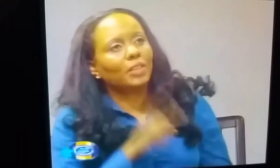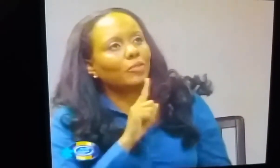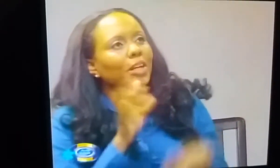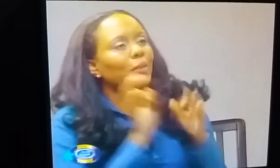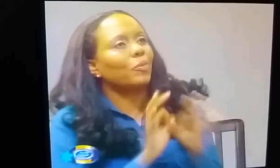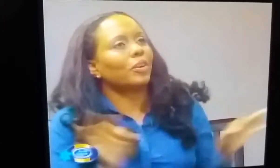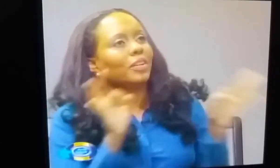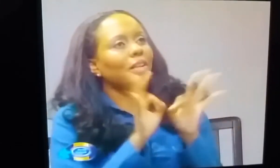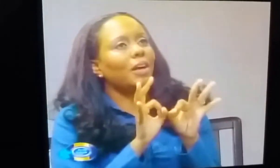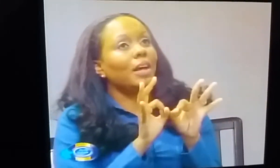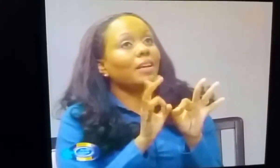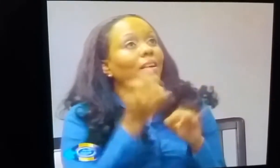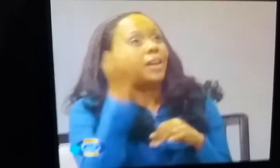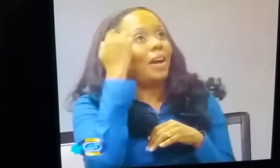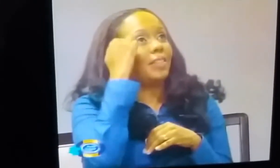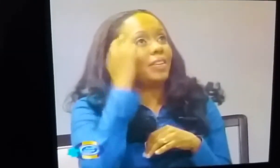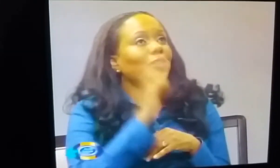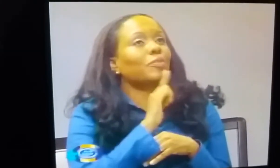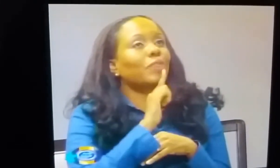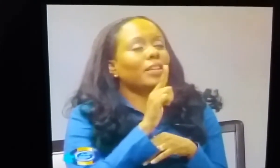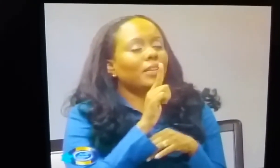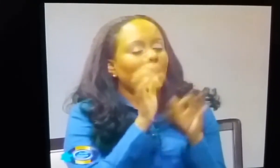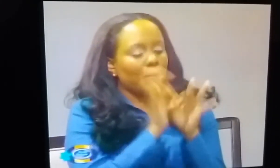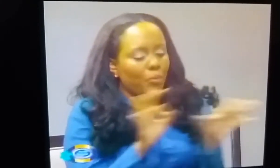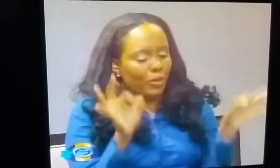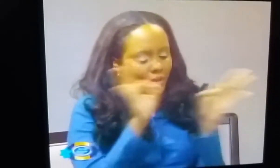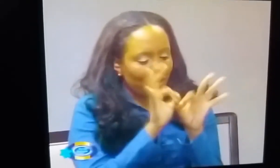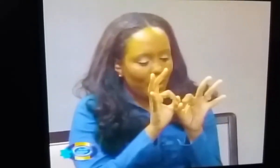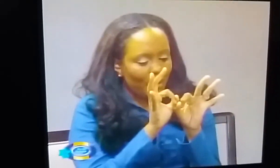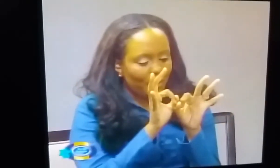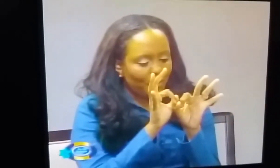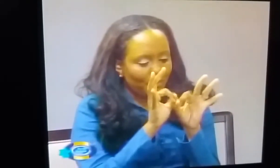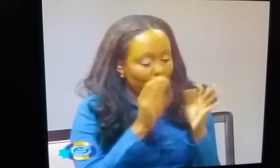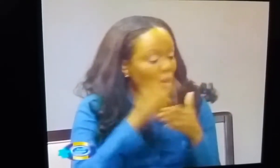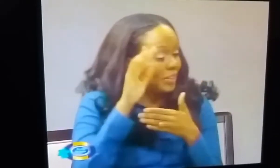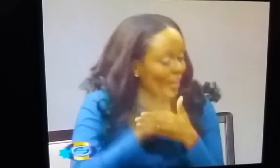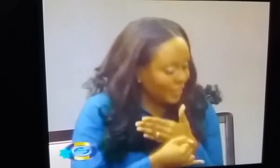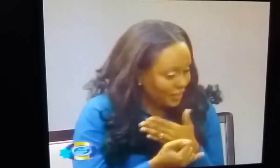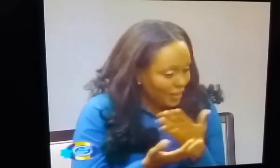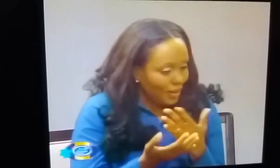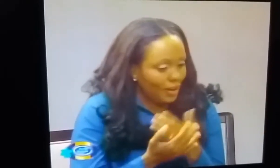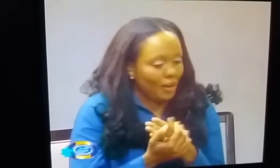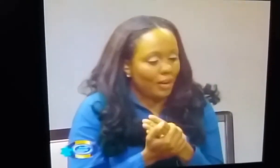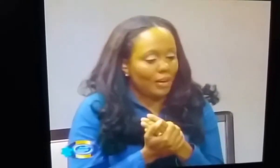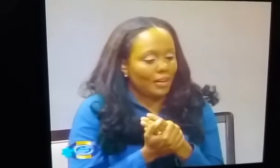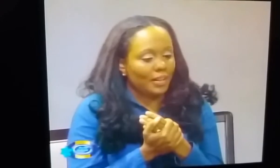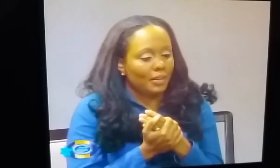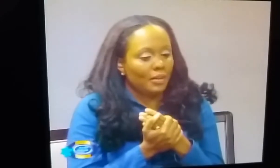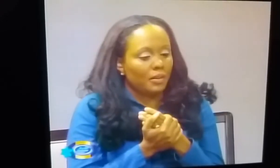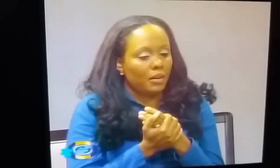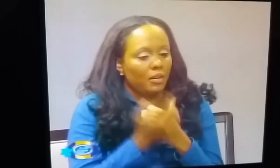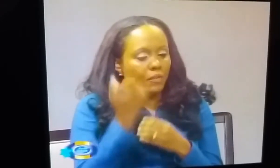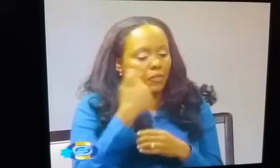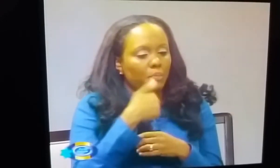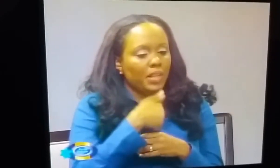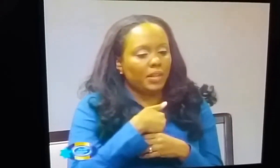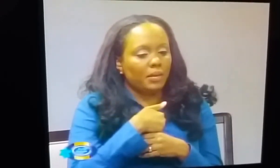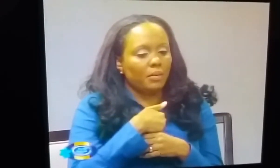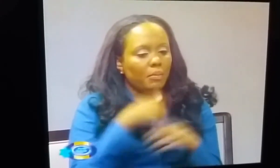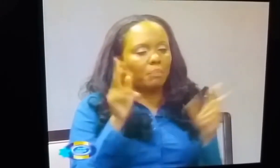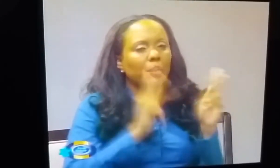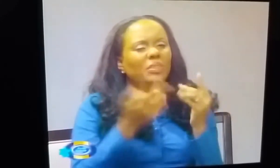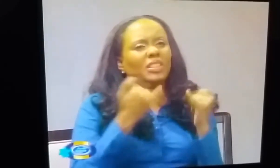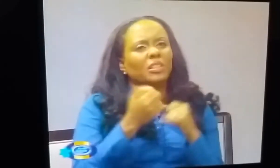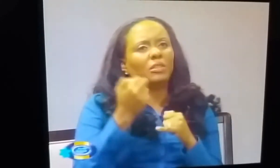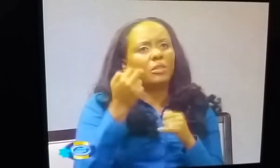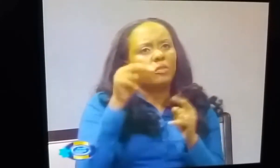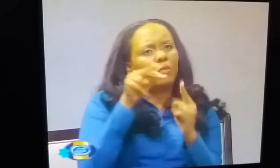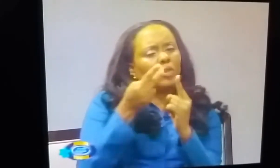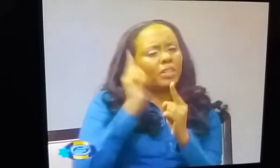is really important yeah I I think this is really an important project for me people still view the